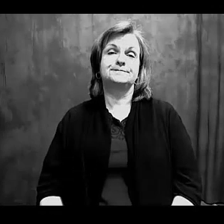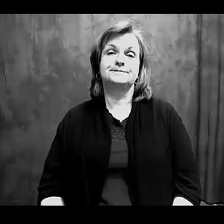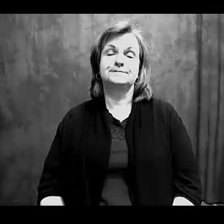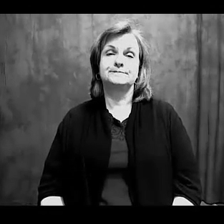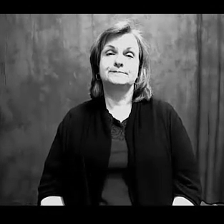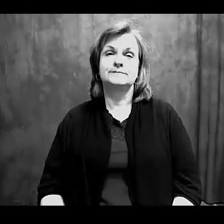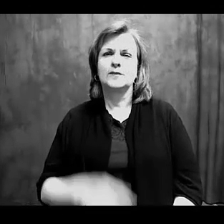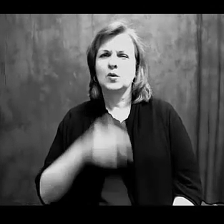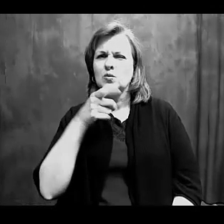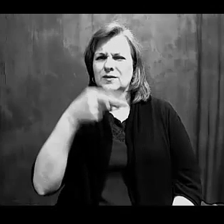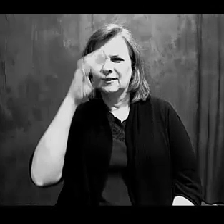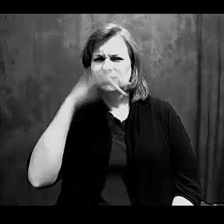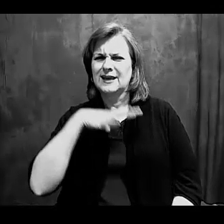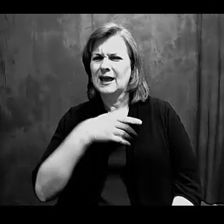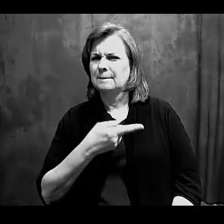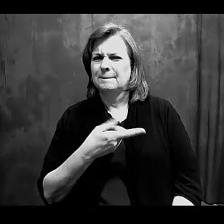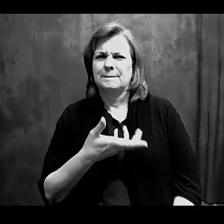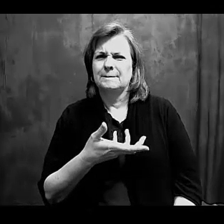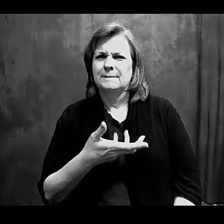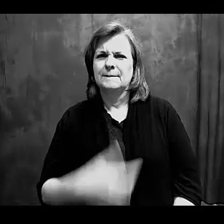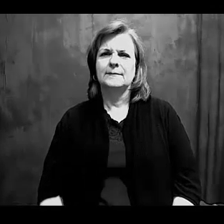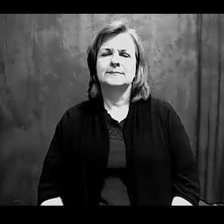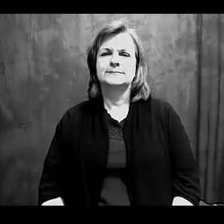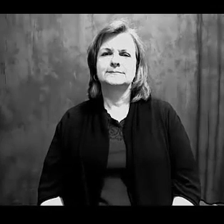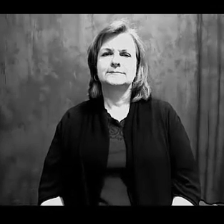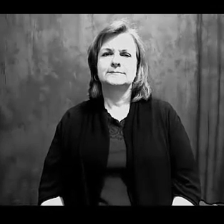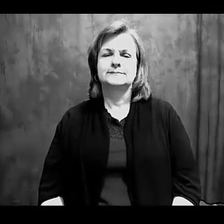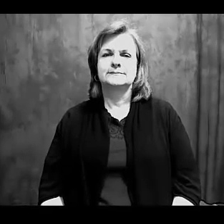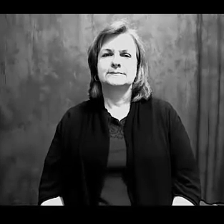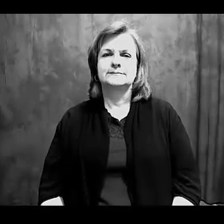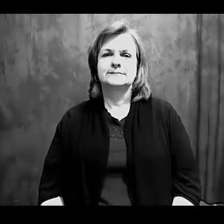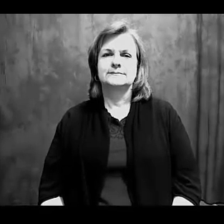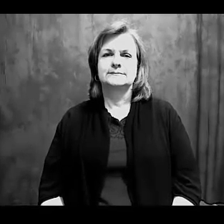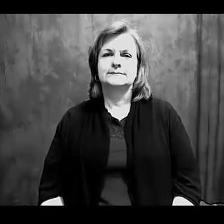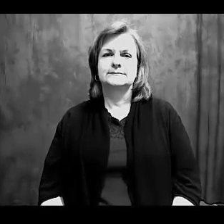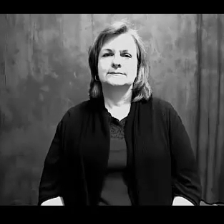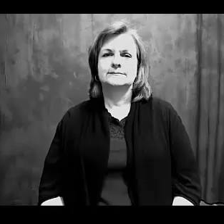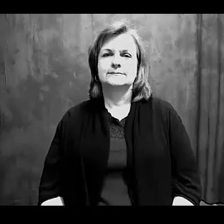so who is this guy??